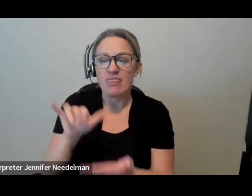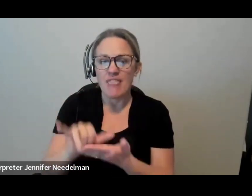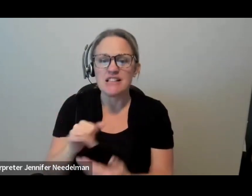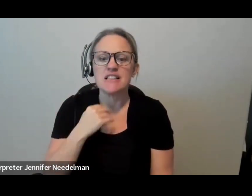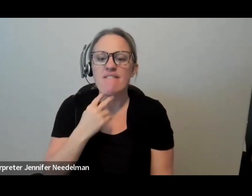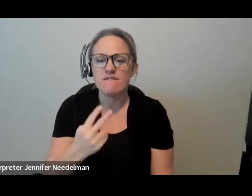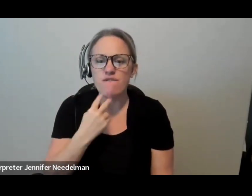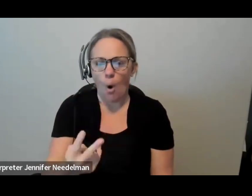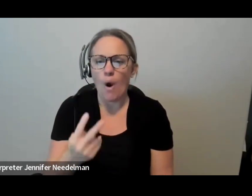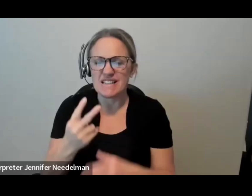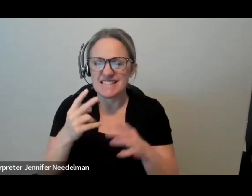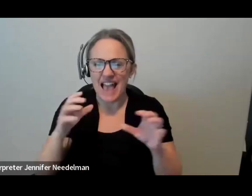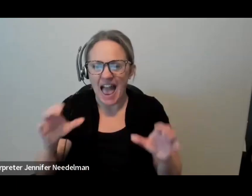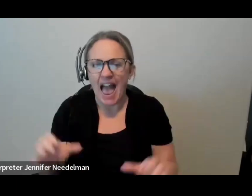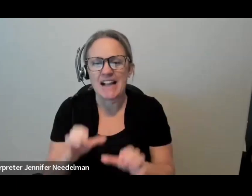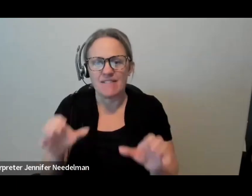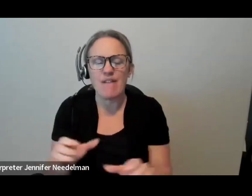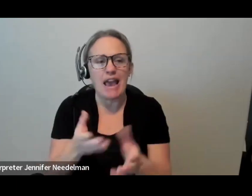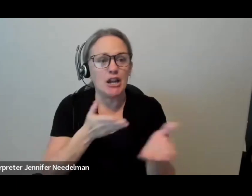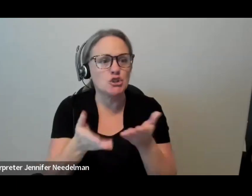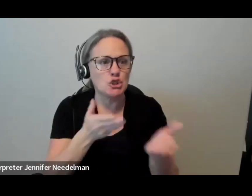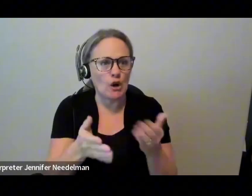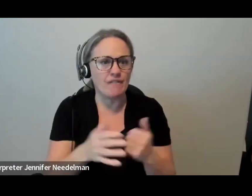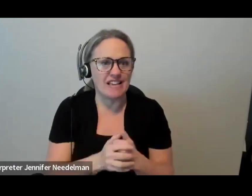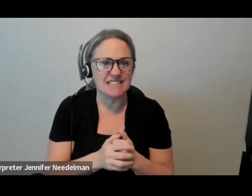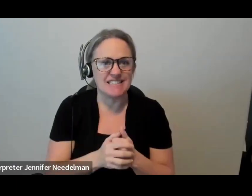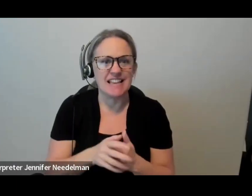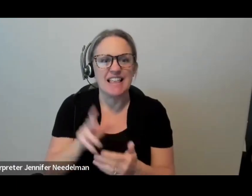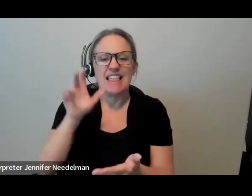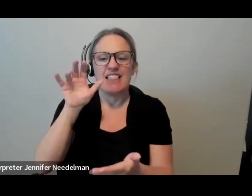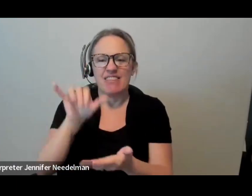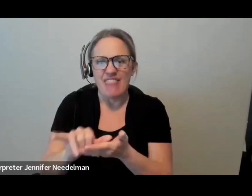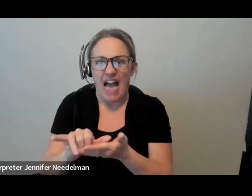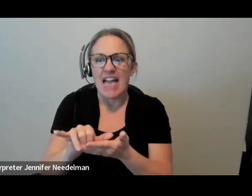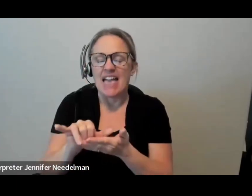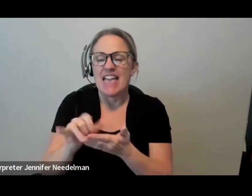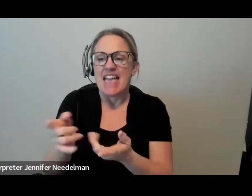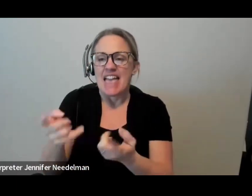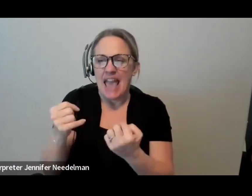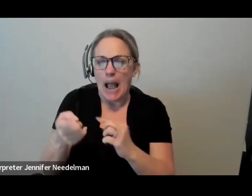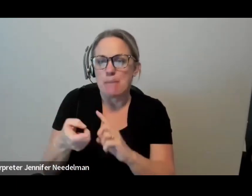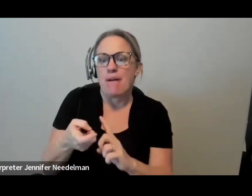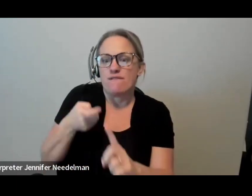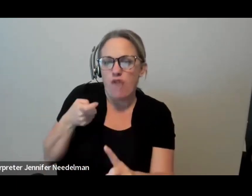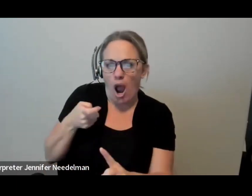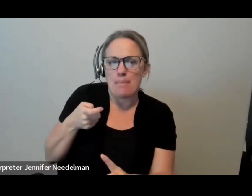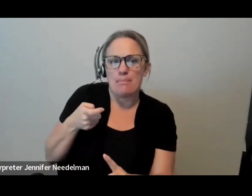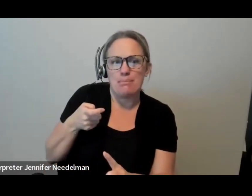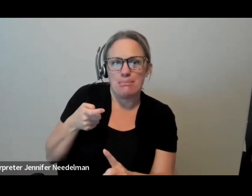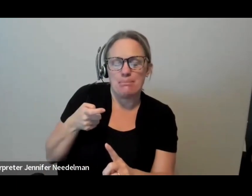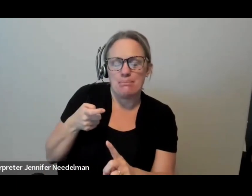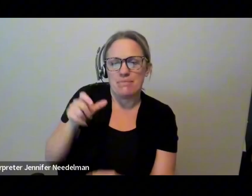but look at the power of a piece that came out of that. And I think what may it be a feature,